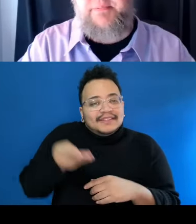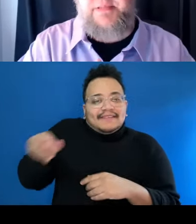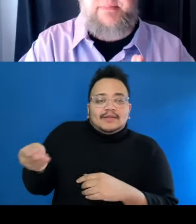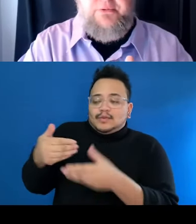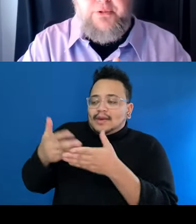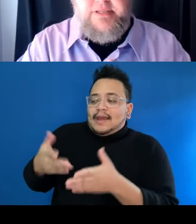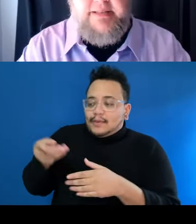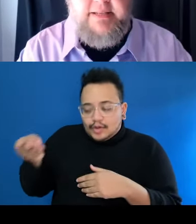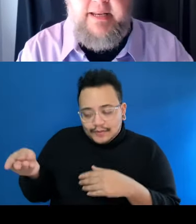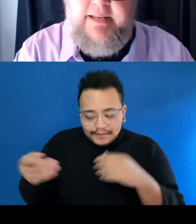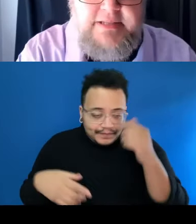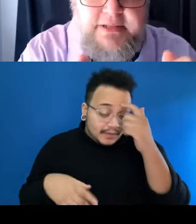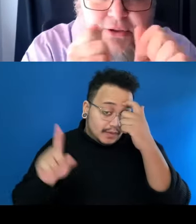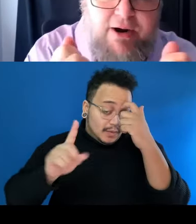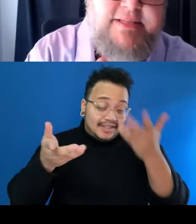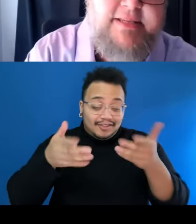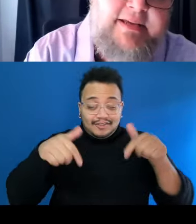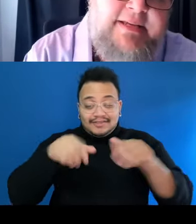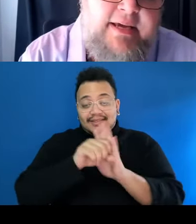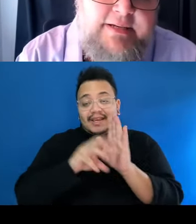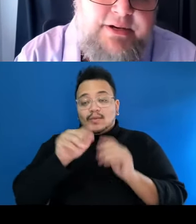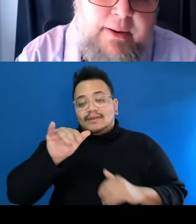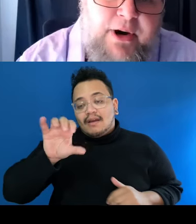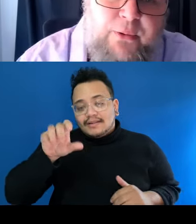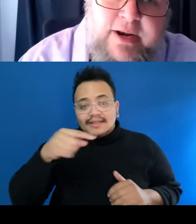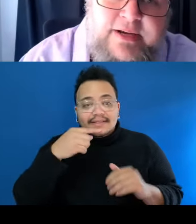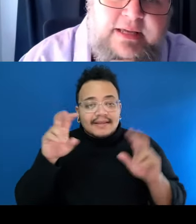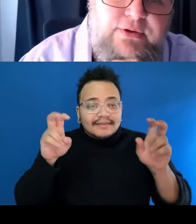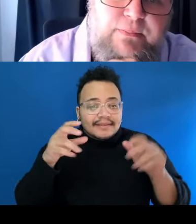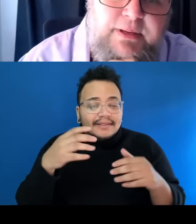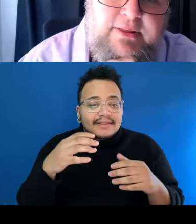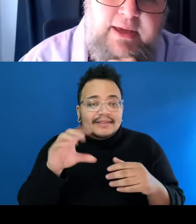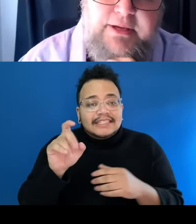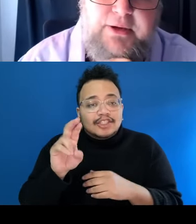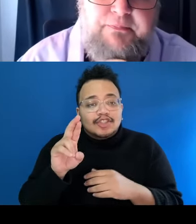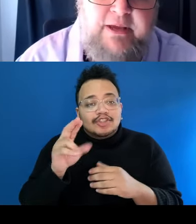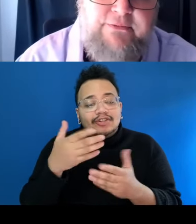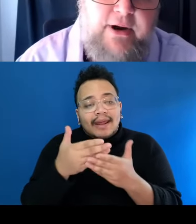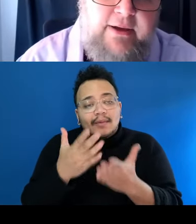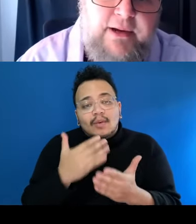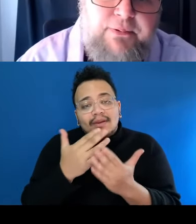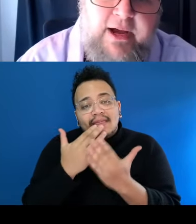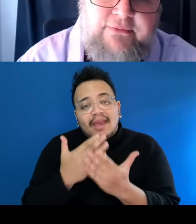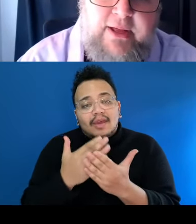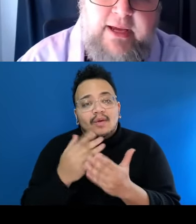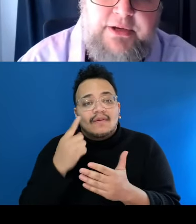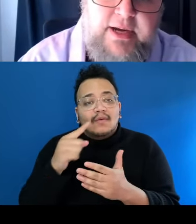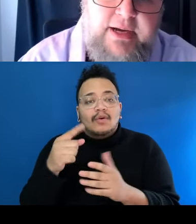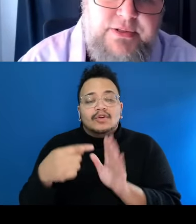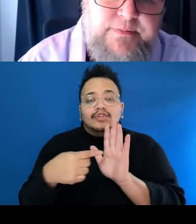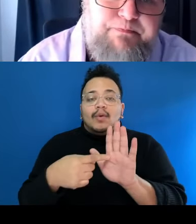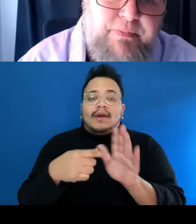This happens to be in Wisconsin. And this little card says, "Dear neighbor, "I wanted to give you a big thank you "for having a pride flag on your house.